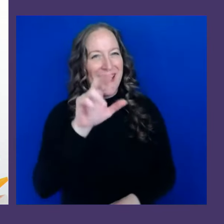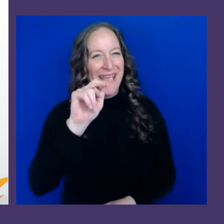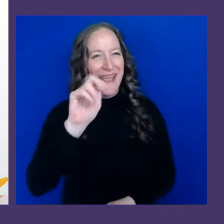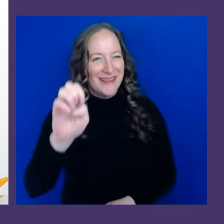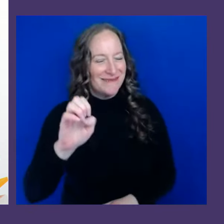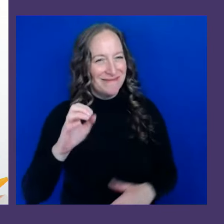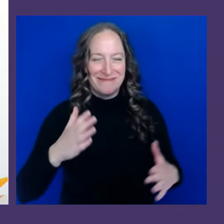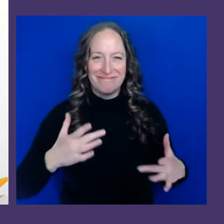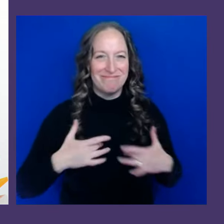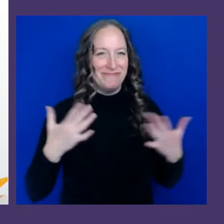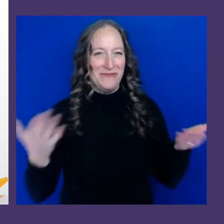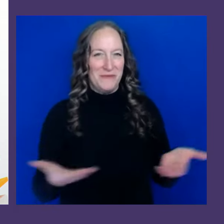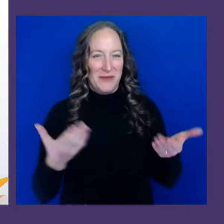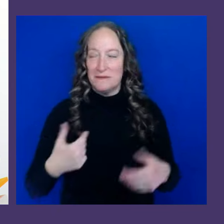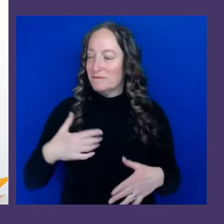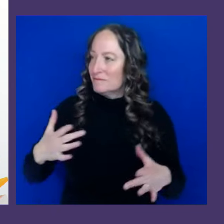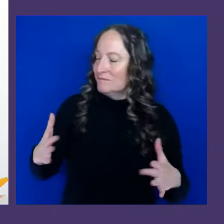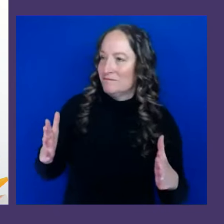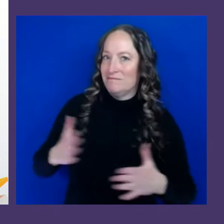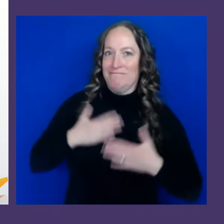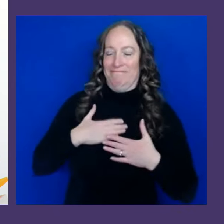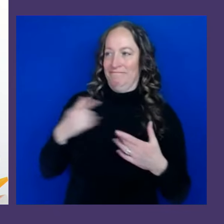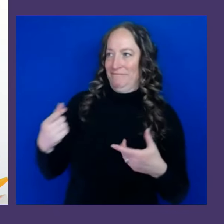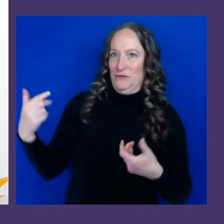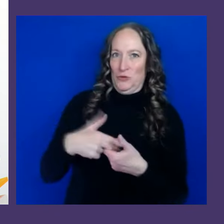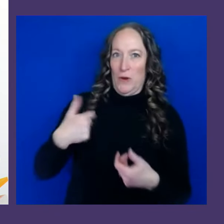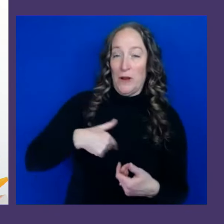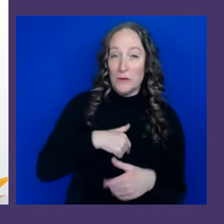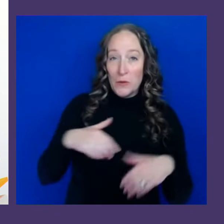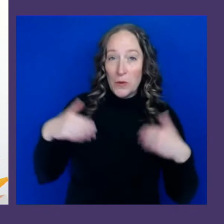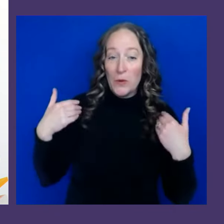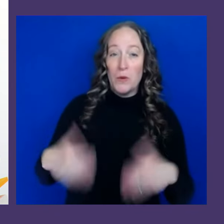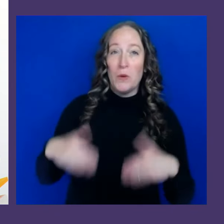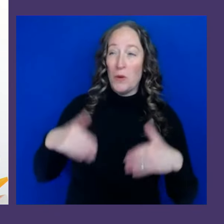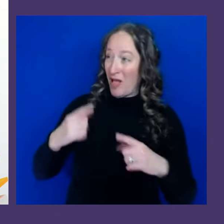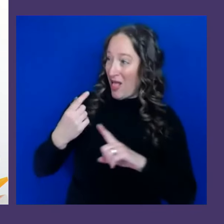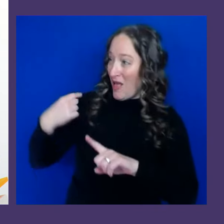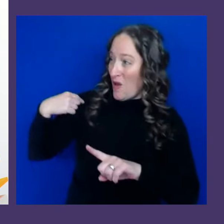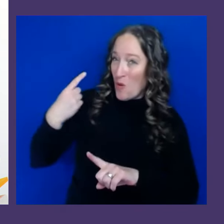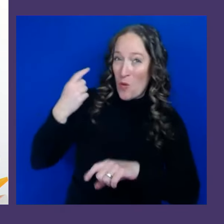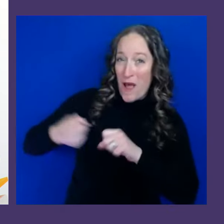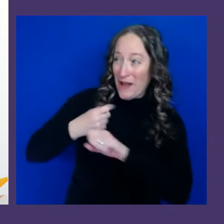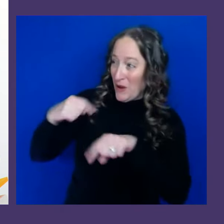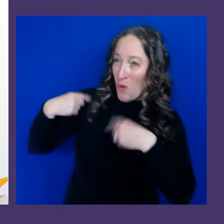glad you can join us. Lots happening this past year, isn't it? Doug Geoffray: A lot has been happening at